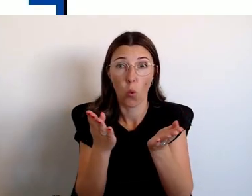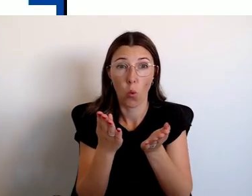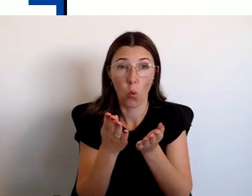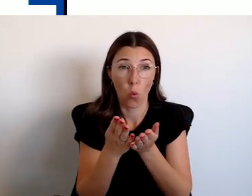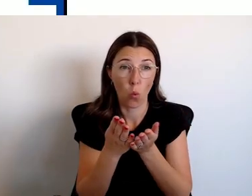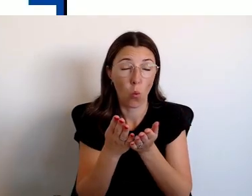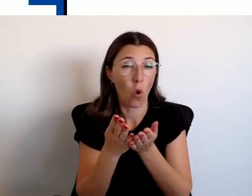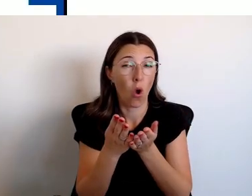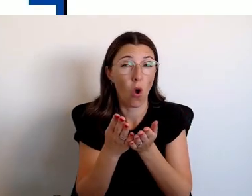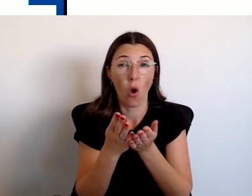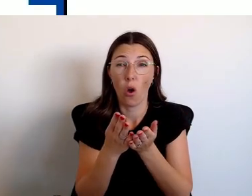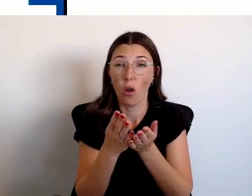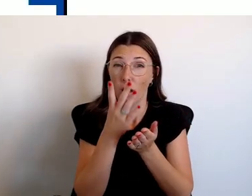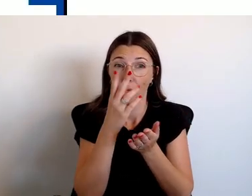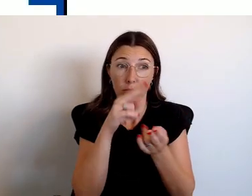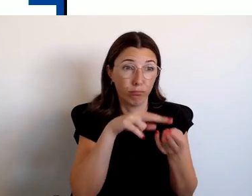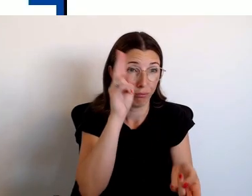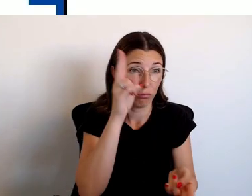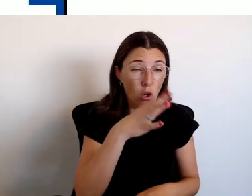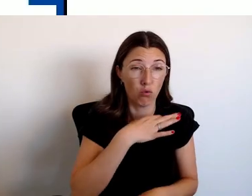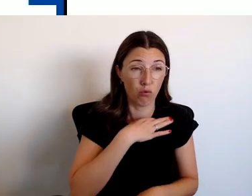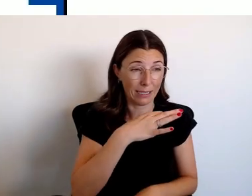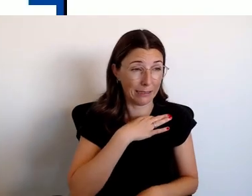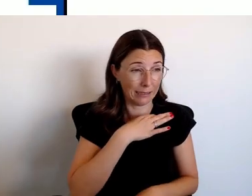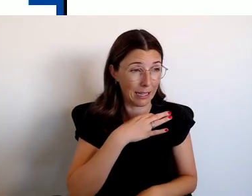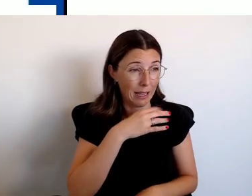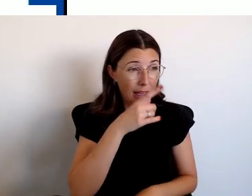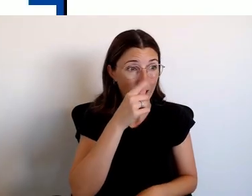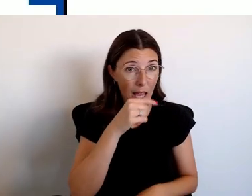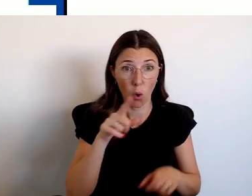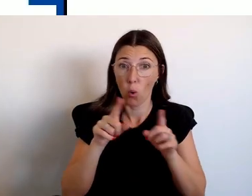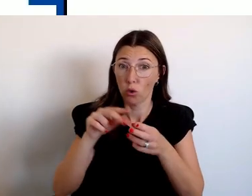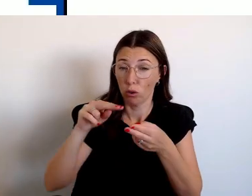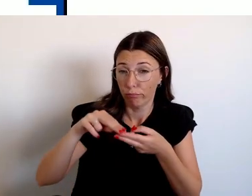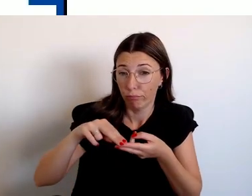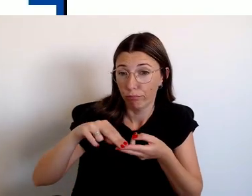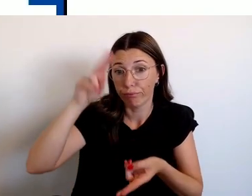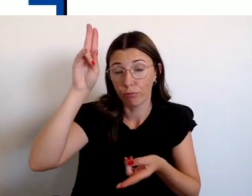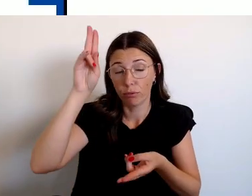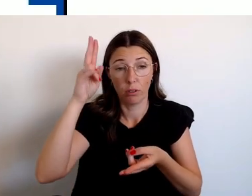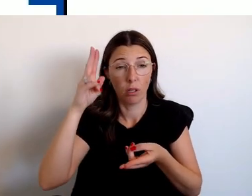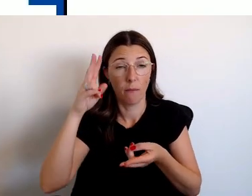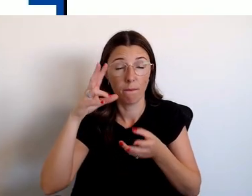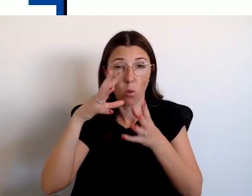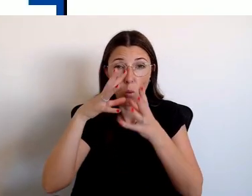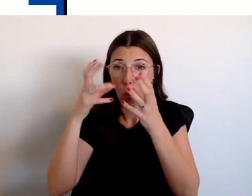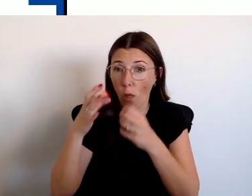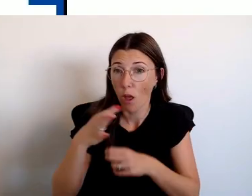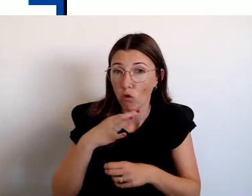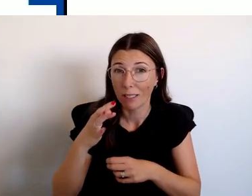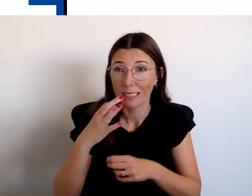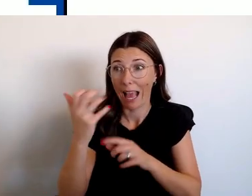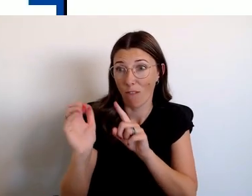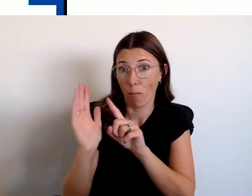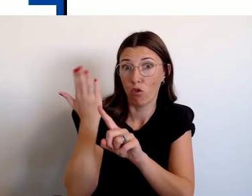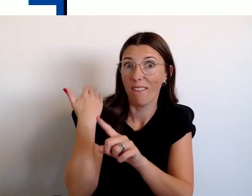a whole range of things. It amplifies the risk in terms of insider threat. It also amplifies all of the risks that existed previously.